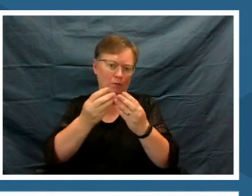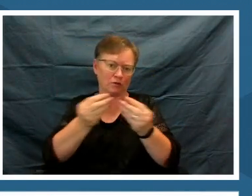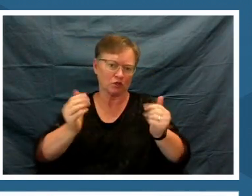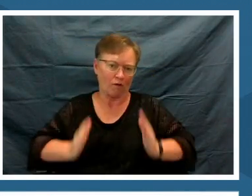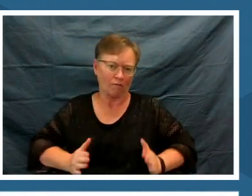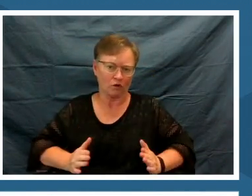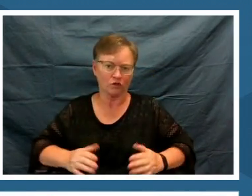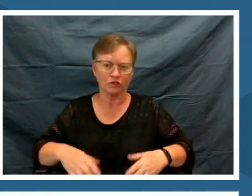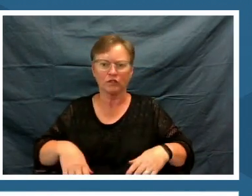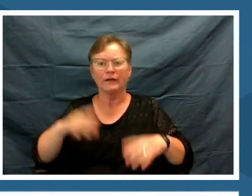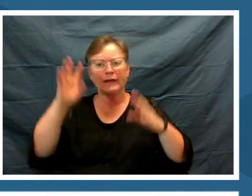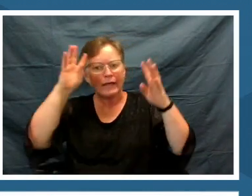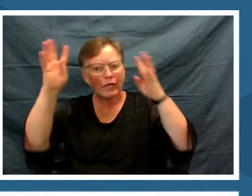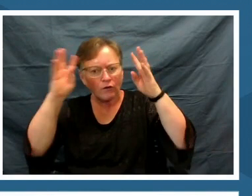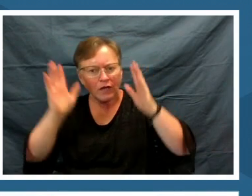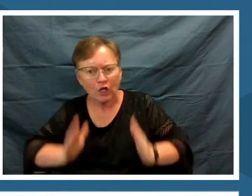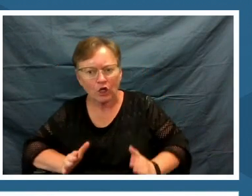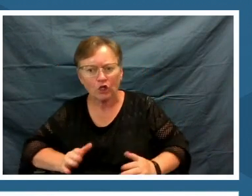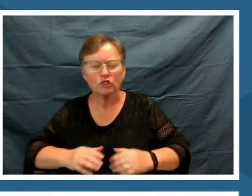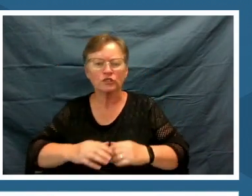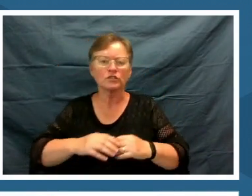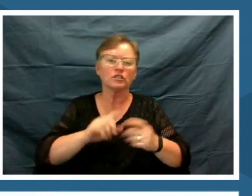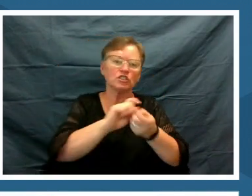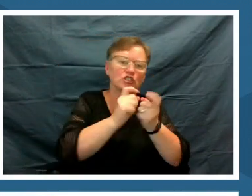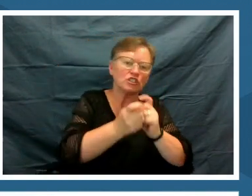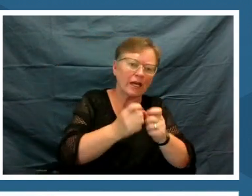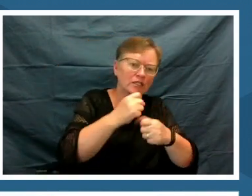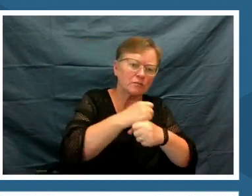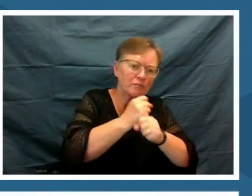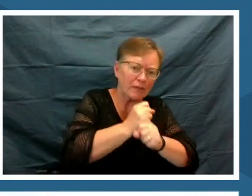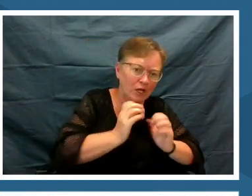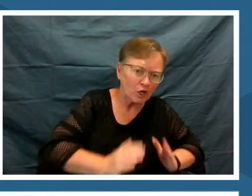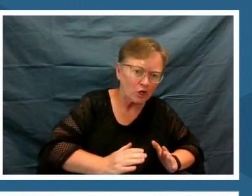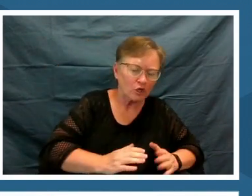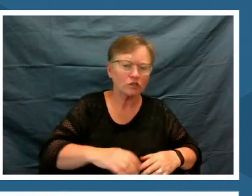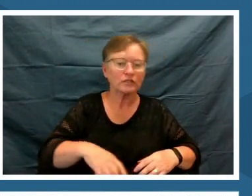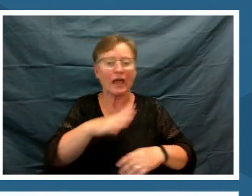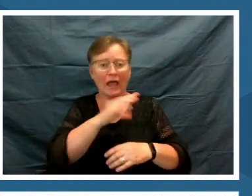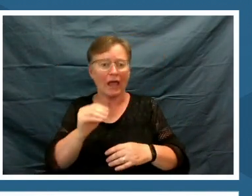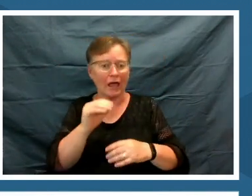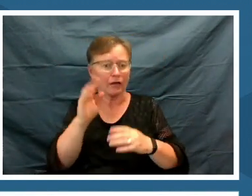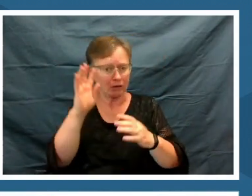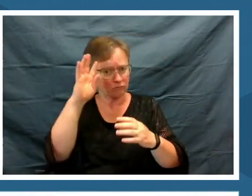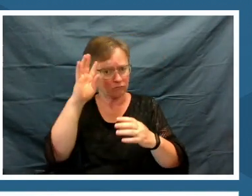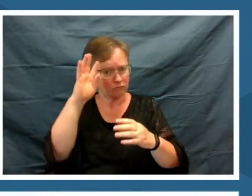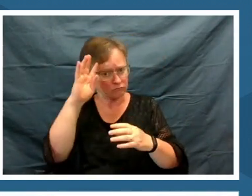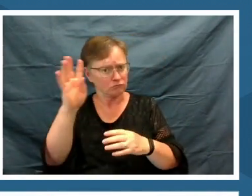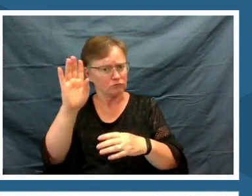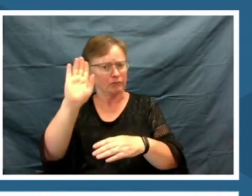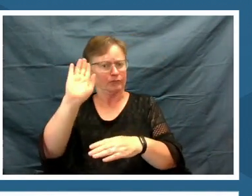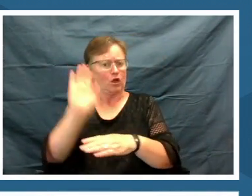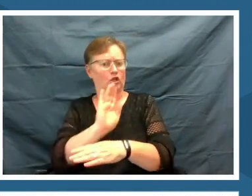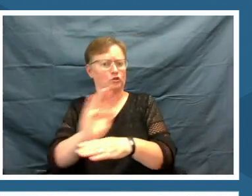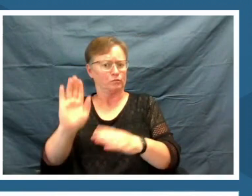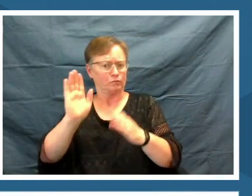change makers and entrepreneurs so i'm really excited about the